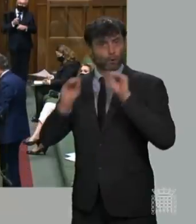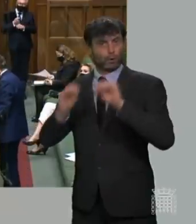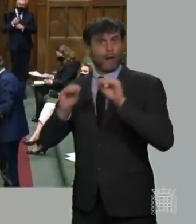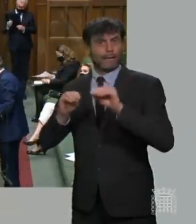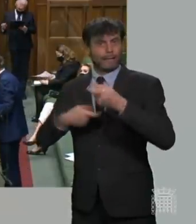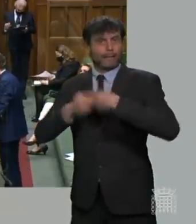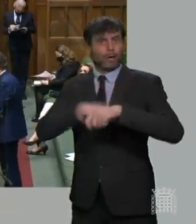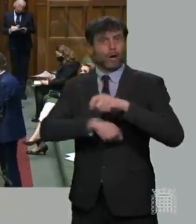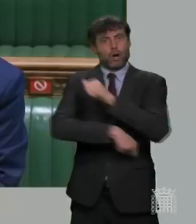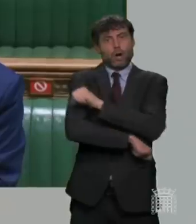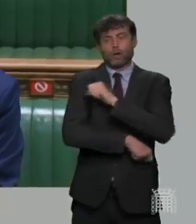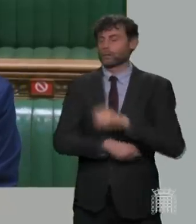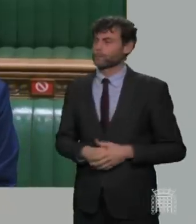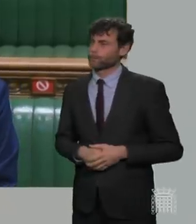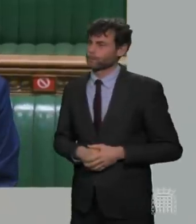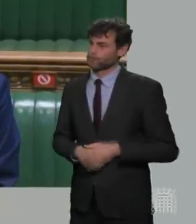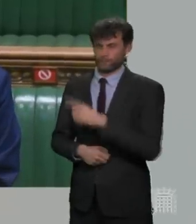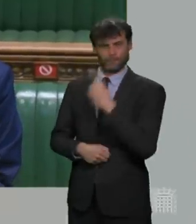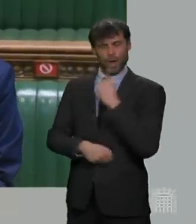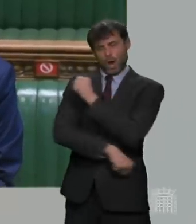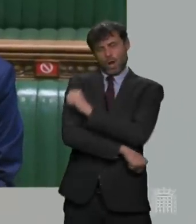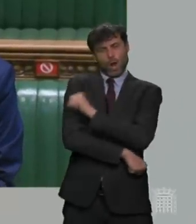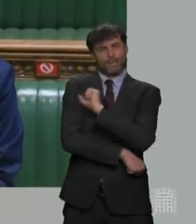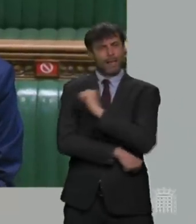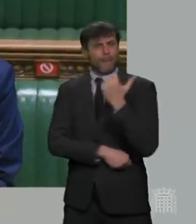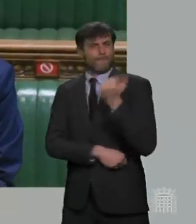The Prime Minister says nurses’ pay has gone up; I know he is desperate to distance himself from the